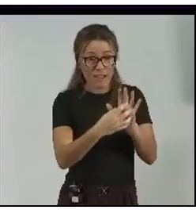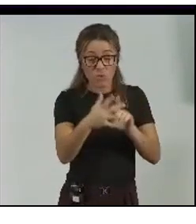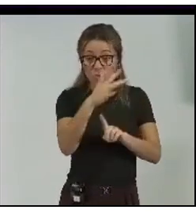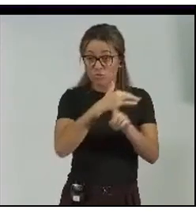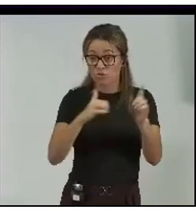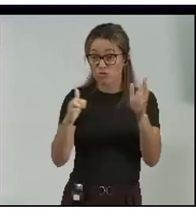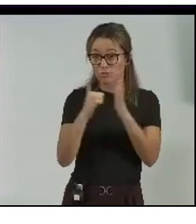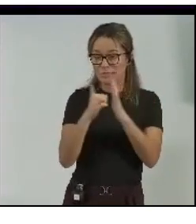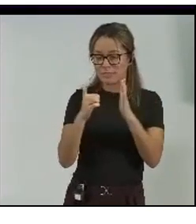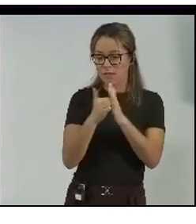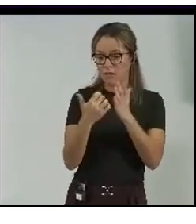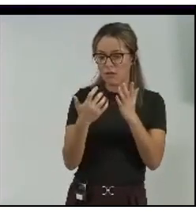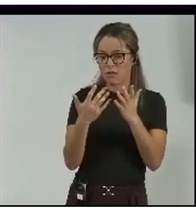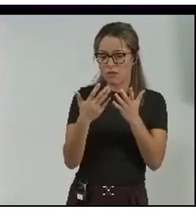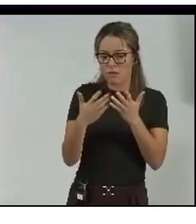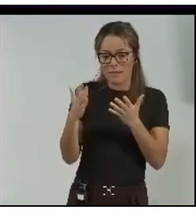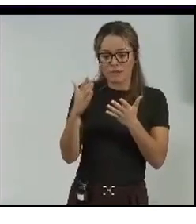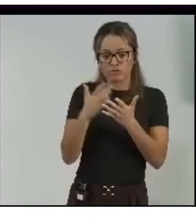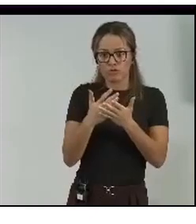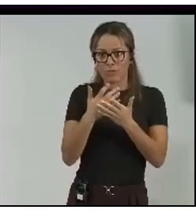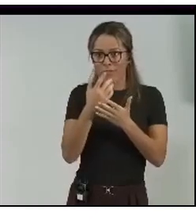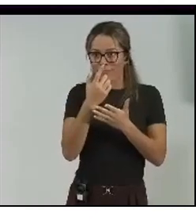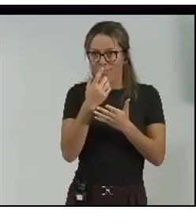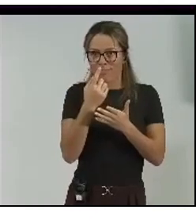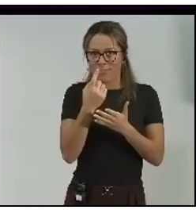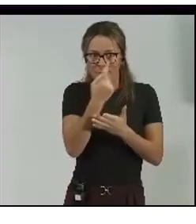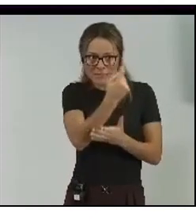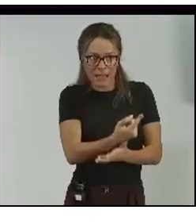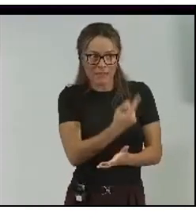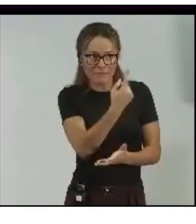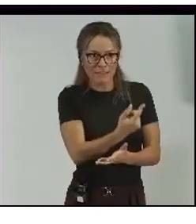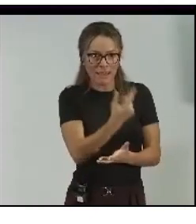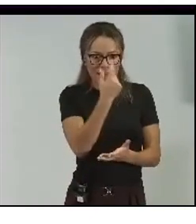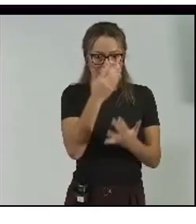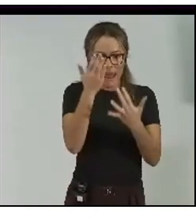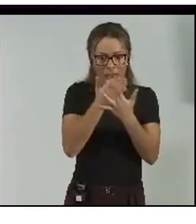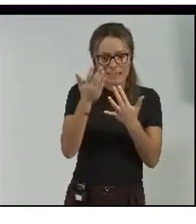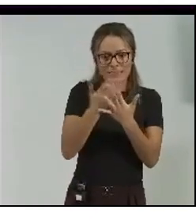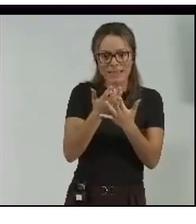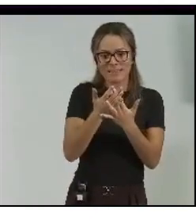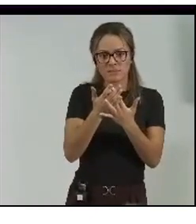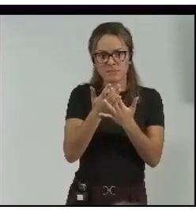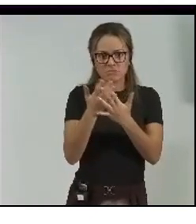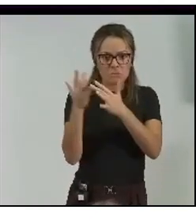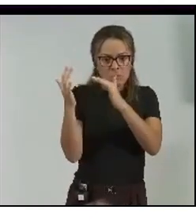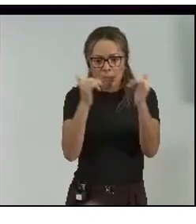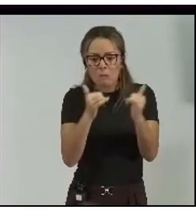welcome to explore further, then you're setting up strong lines of communication with your customers.